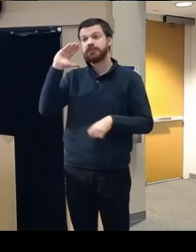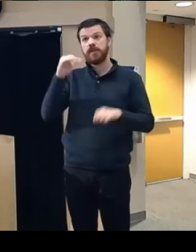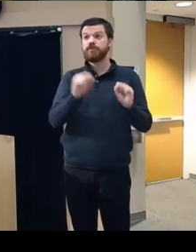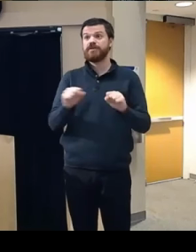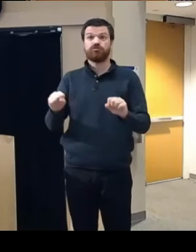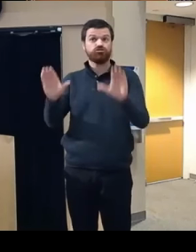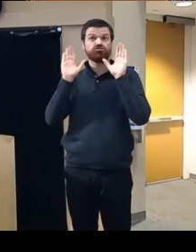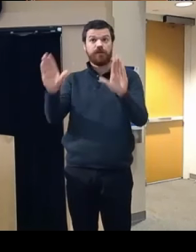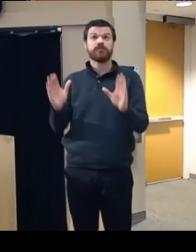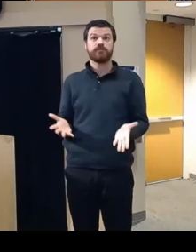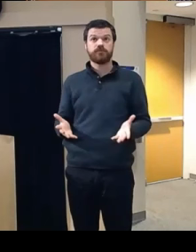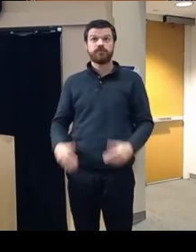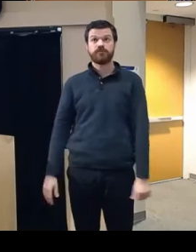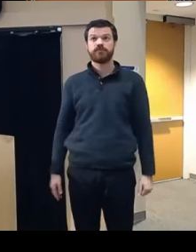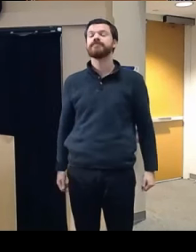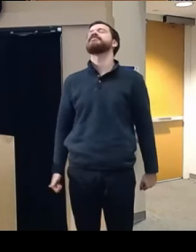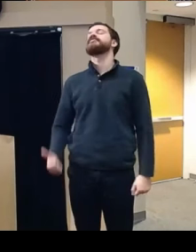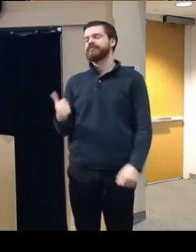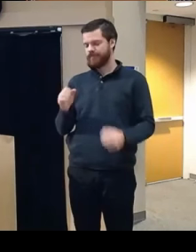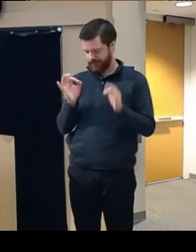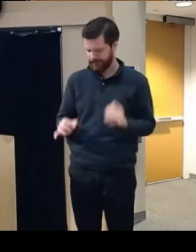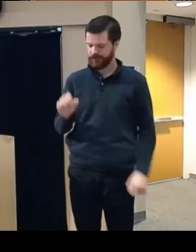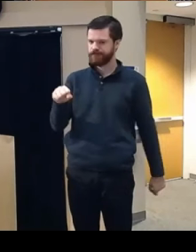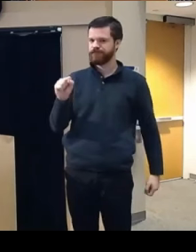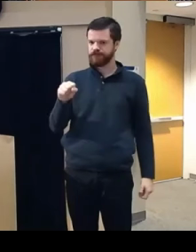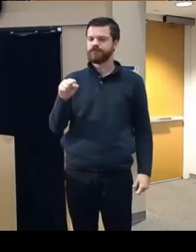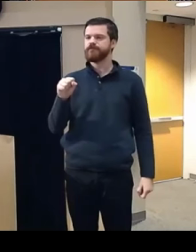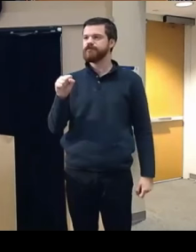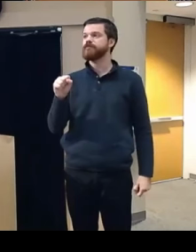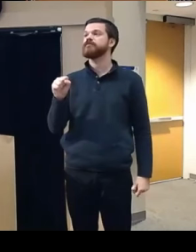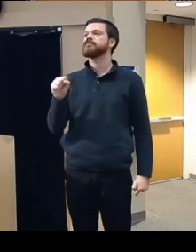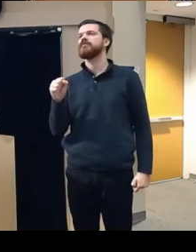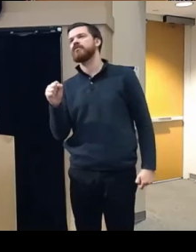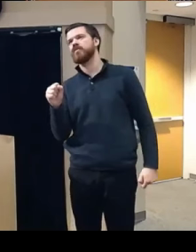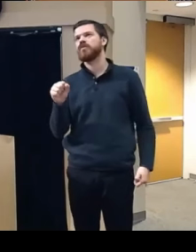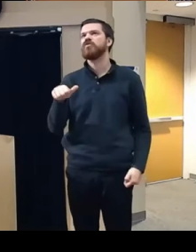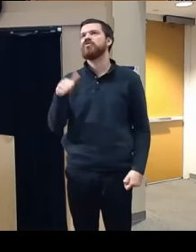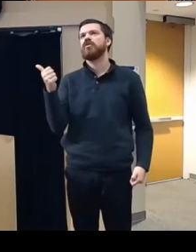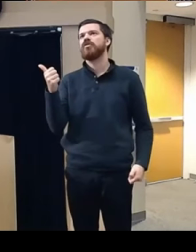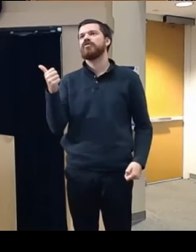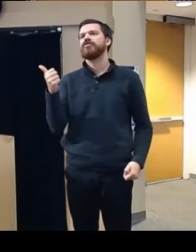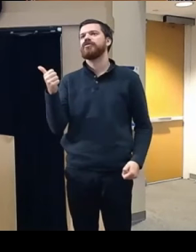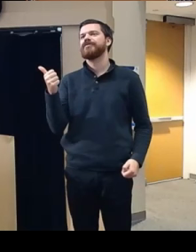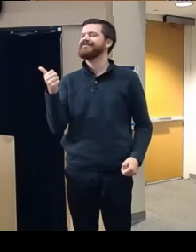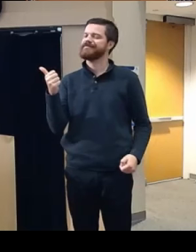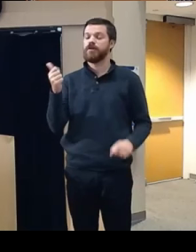is great yes definitely and so um another kind of endeavor that we're trying to create within